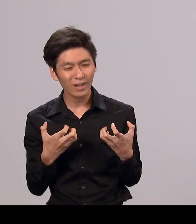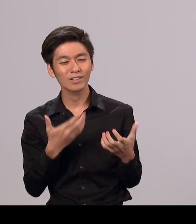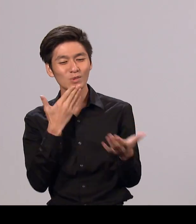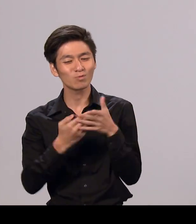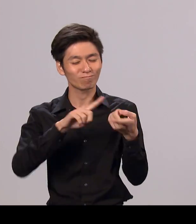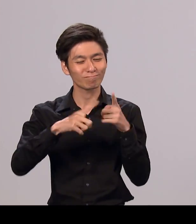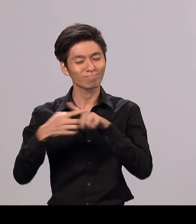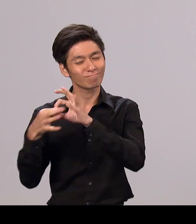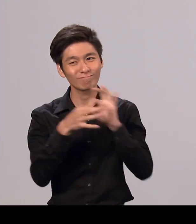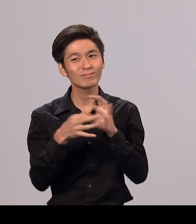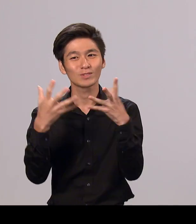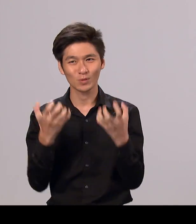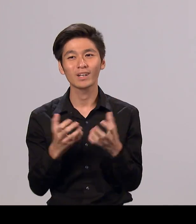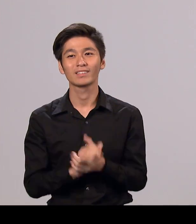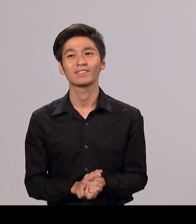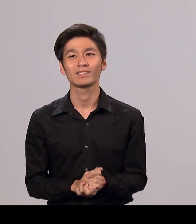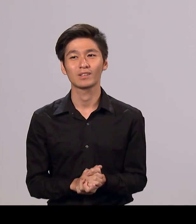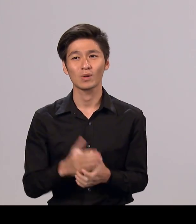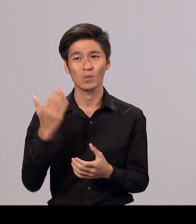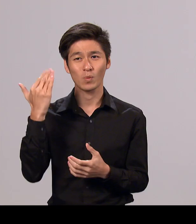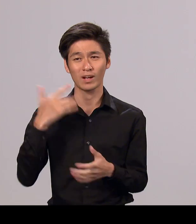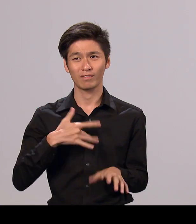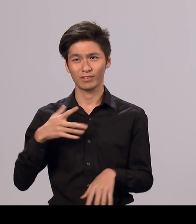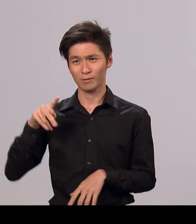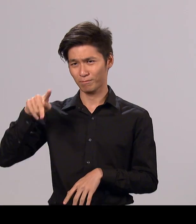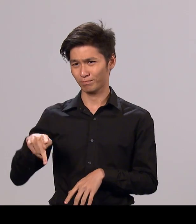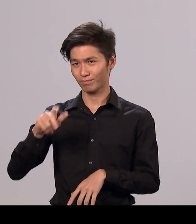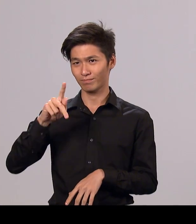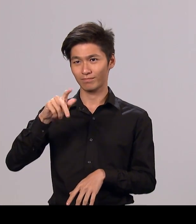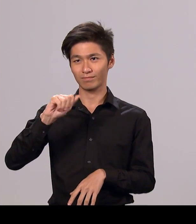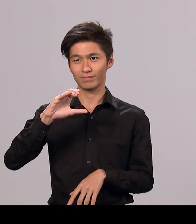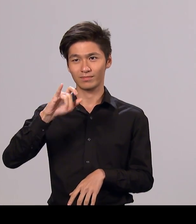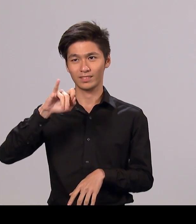Both believe that the Pacific is vast enough to accommodate both powers.